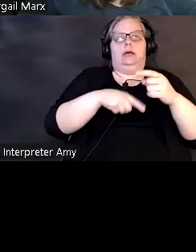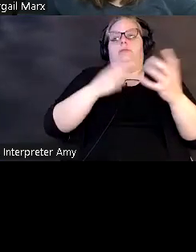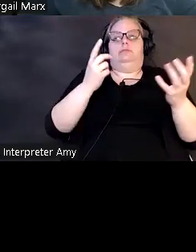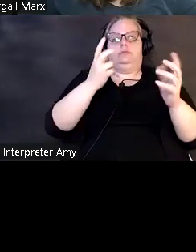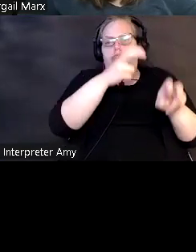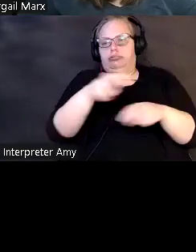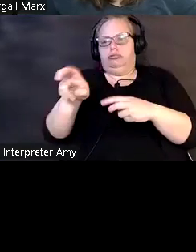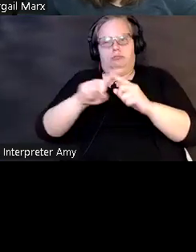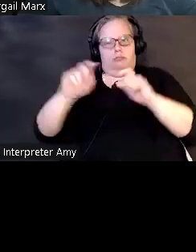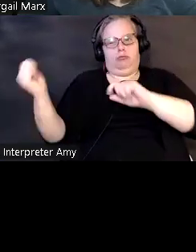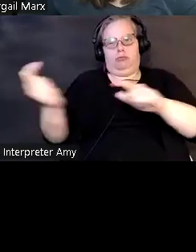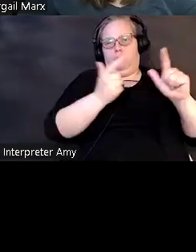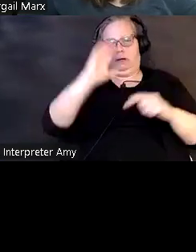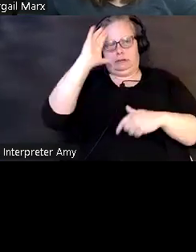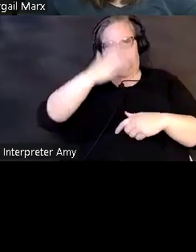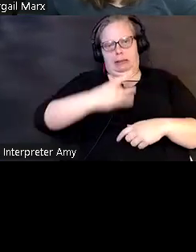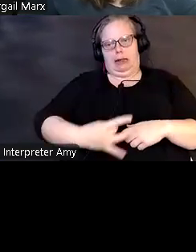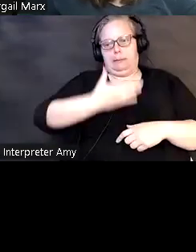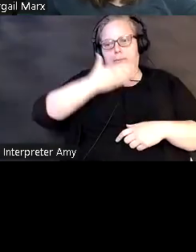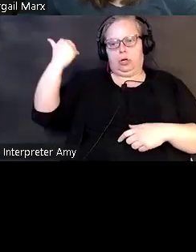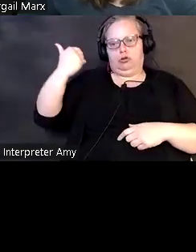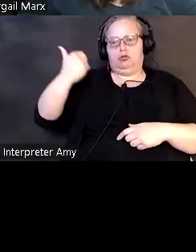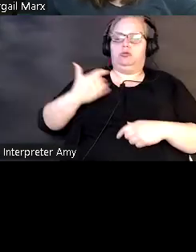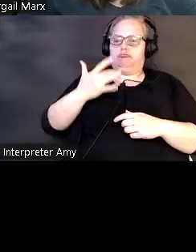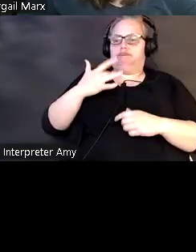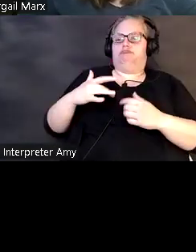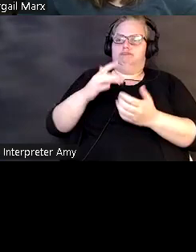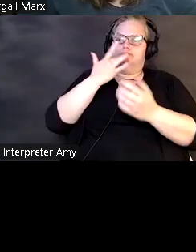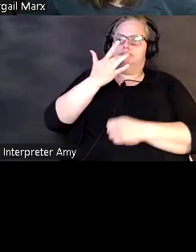LessonPix because of its ease of use. But check out their YouTube channel.